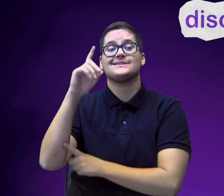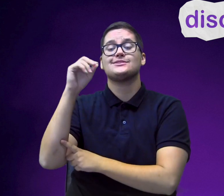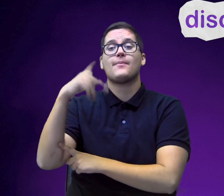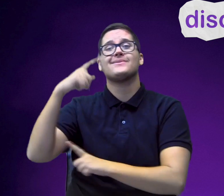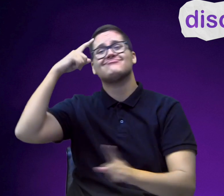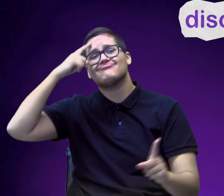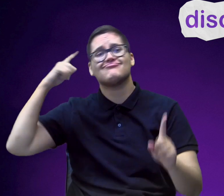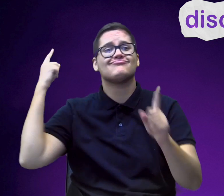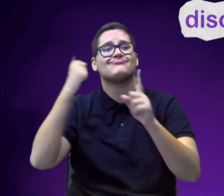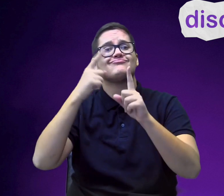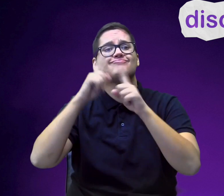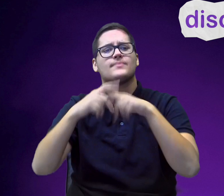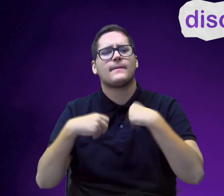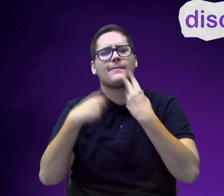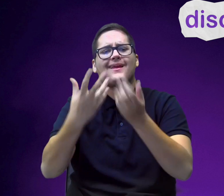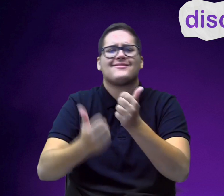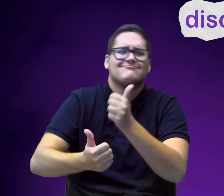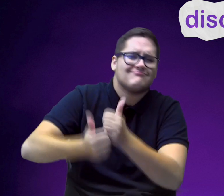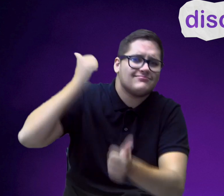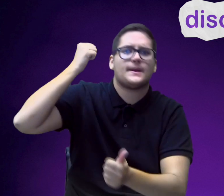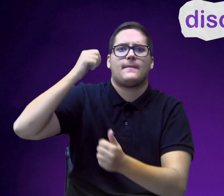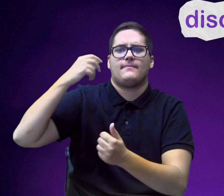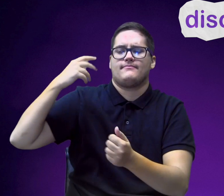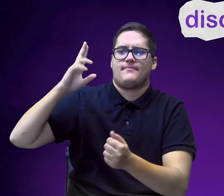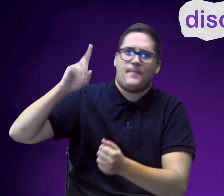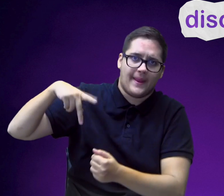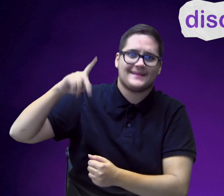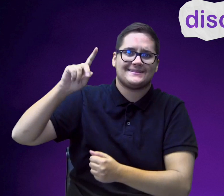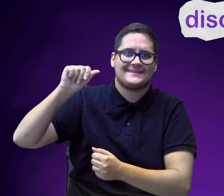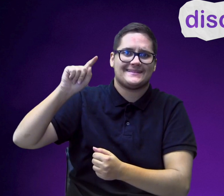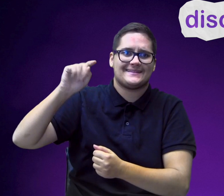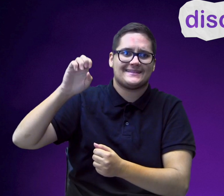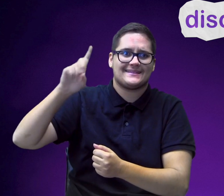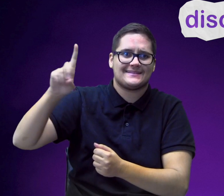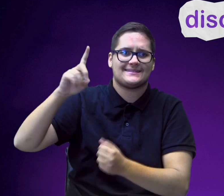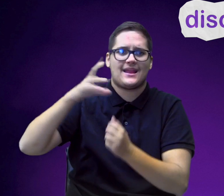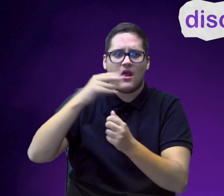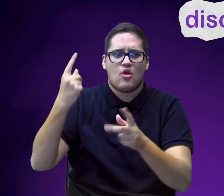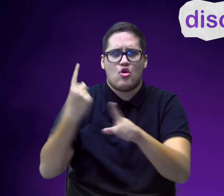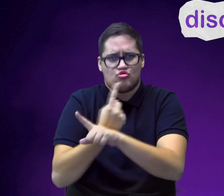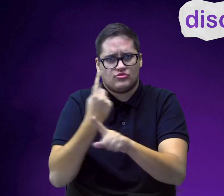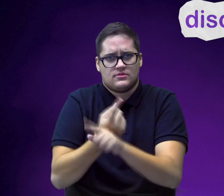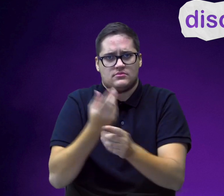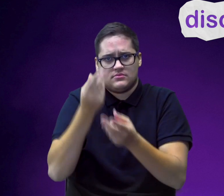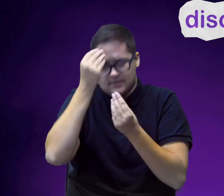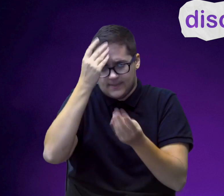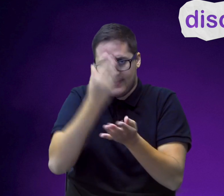DOP endeavour to provide the most up-to-date and accurate information